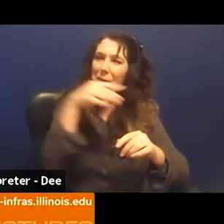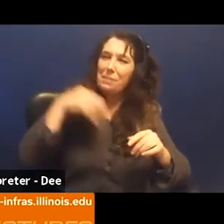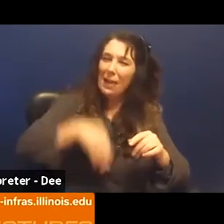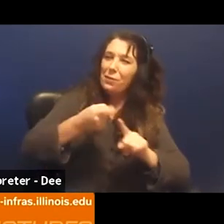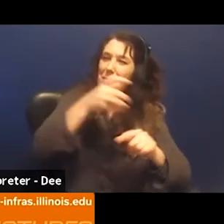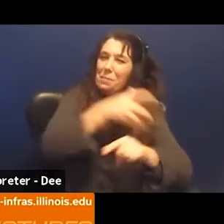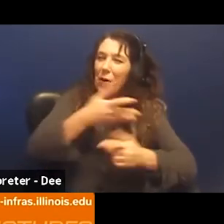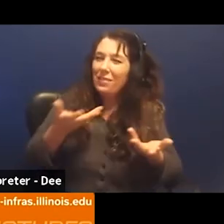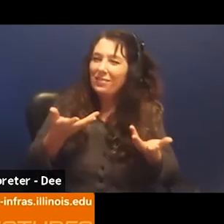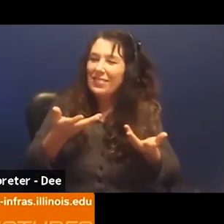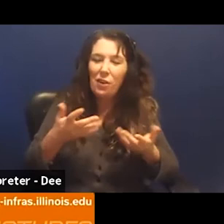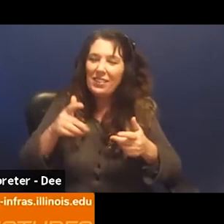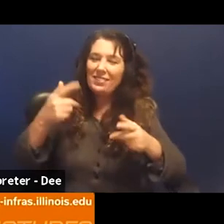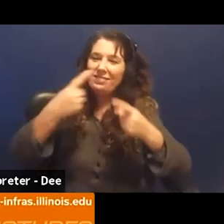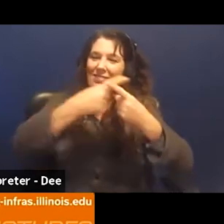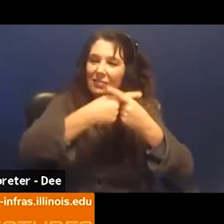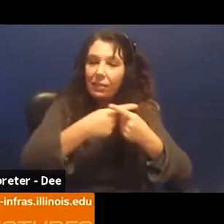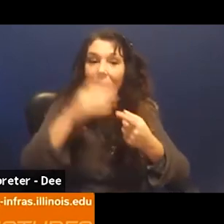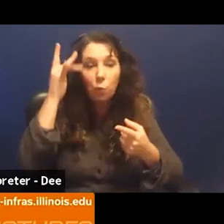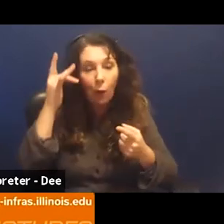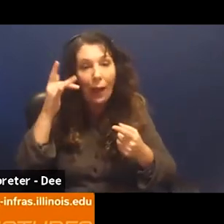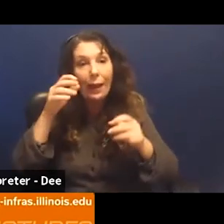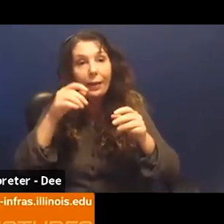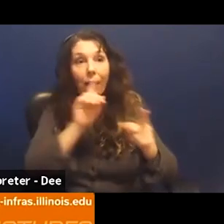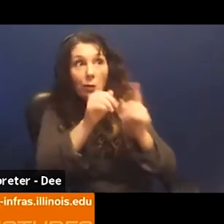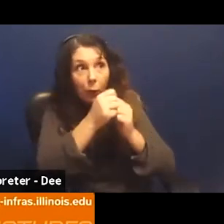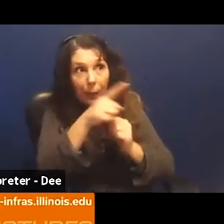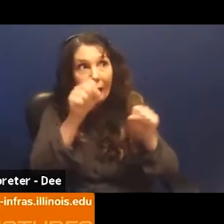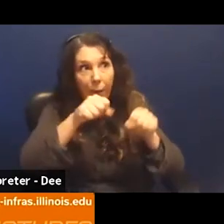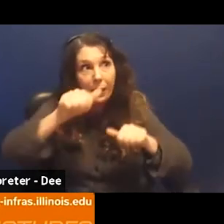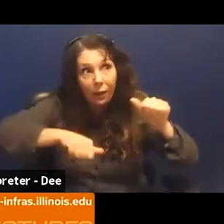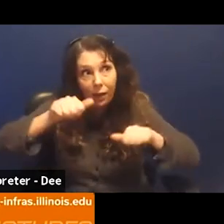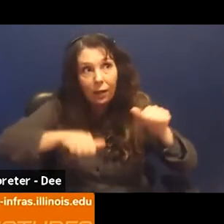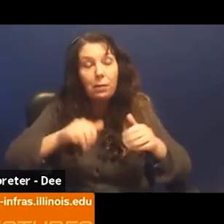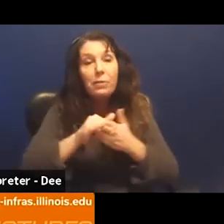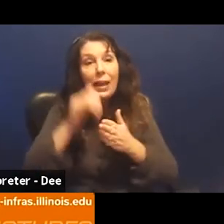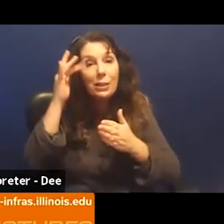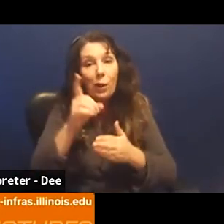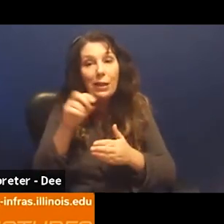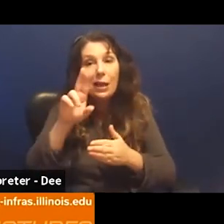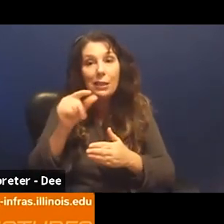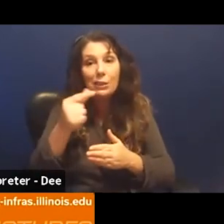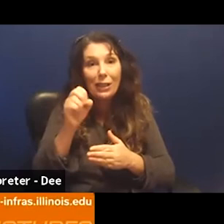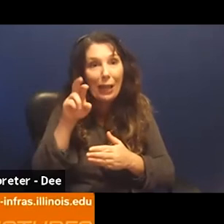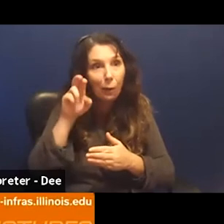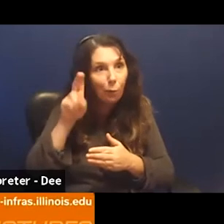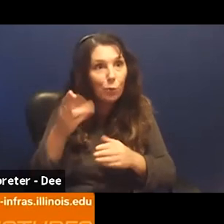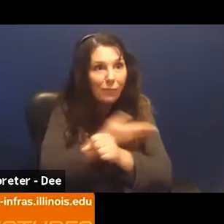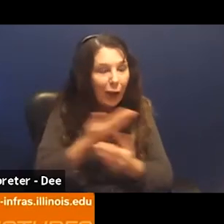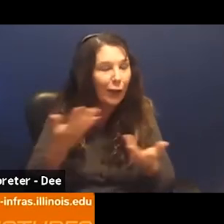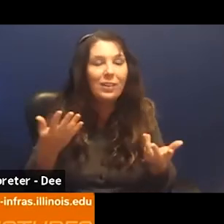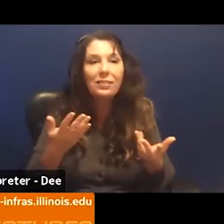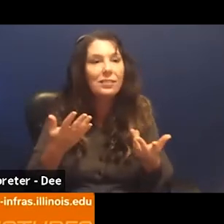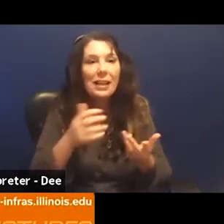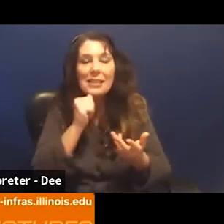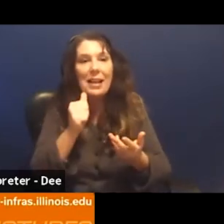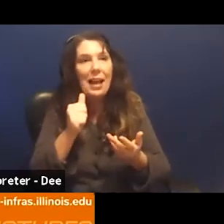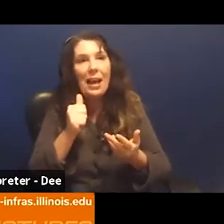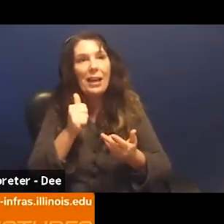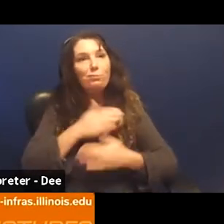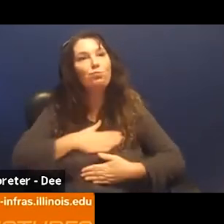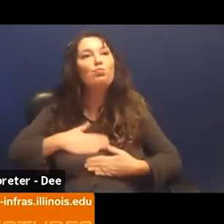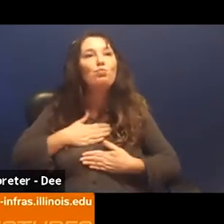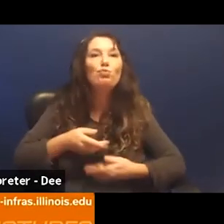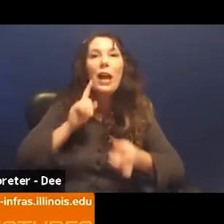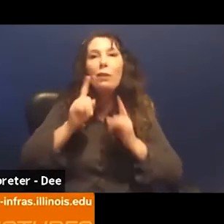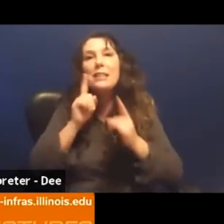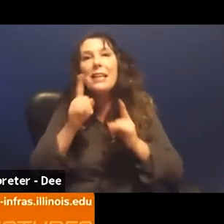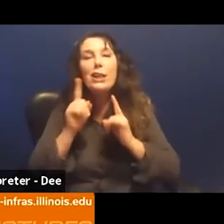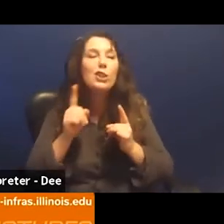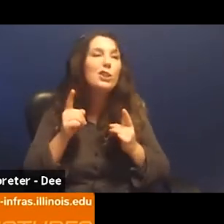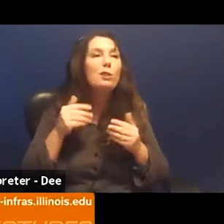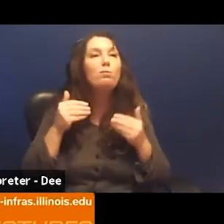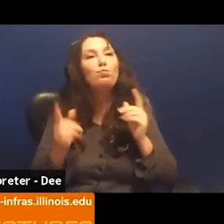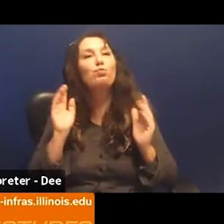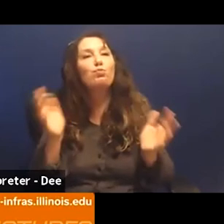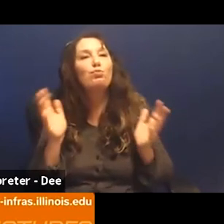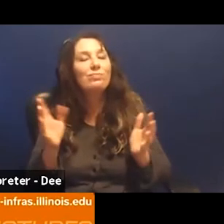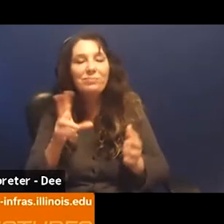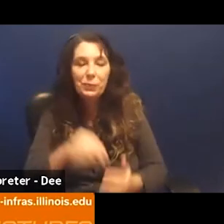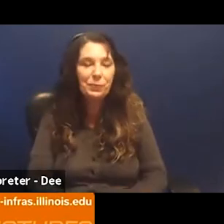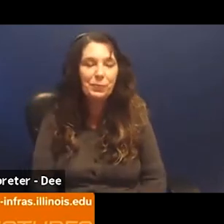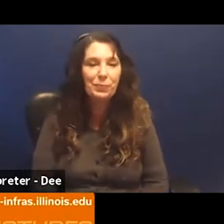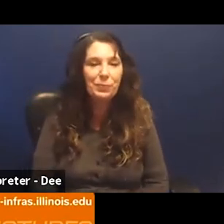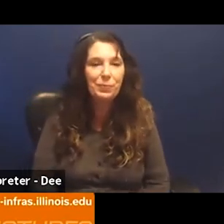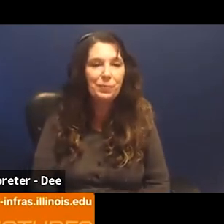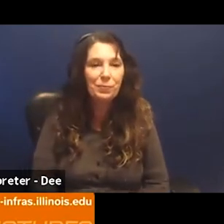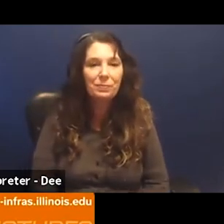That's why these conversations are uncomfortable. That's why, you know, Dr. Gaby was getting fired. These are not pleasant conversations where we can all just go along and be happy with everything. So,